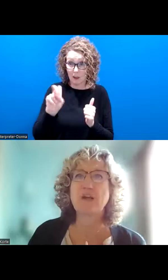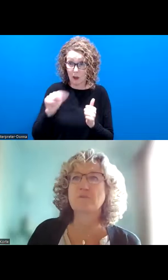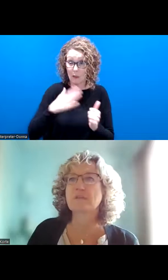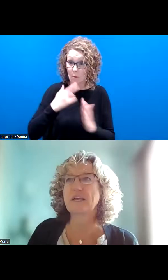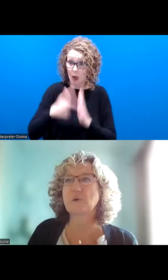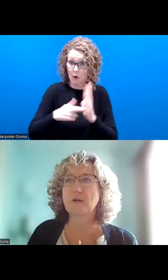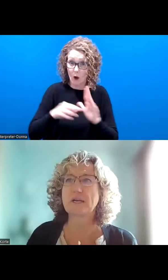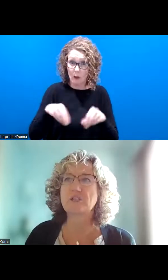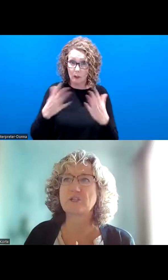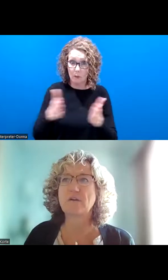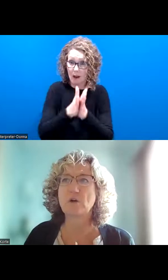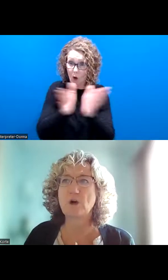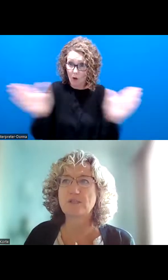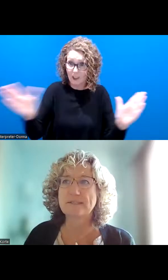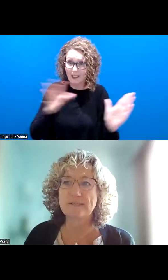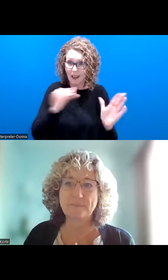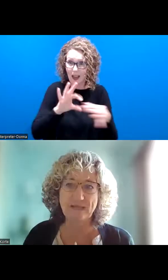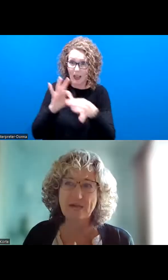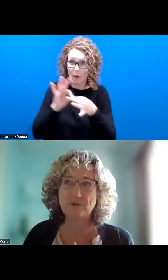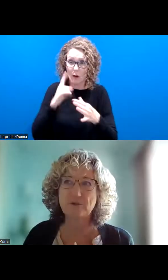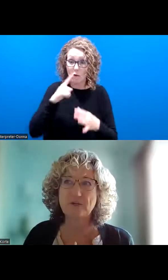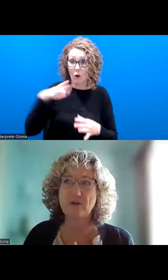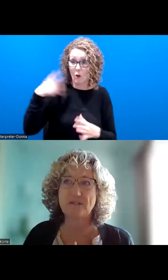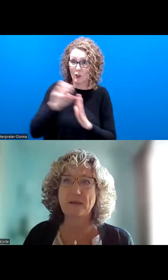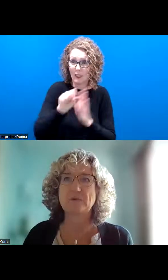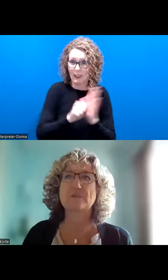But this service, Carina, also can be used to match private pay clients with caregivers. So it's a resource for us